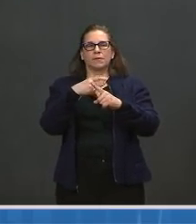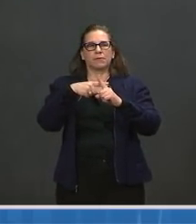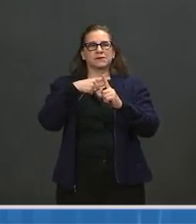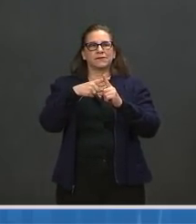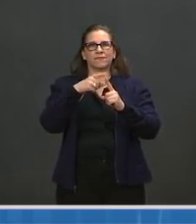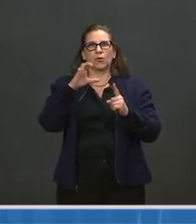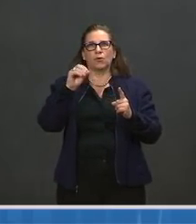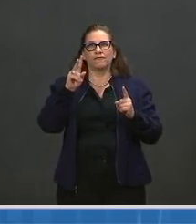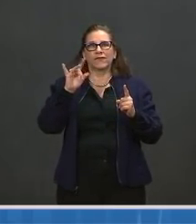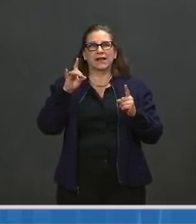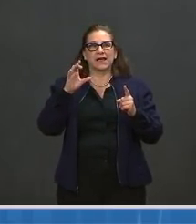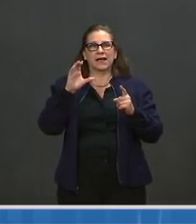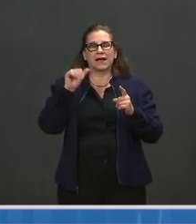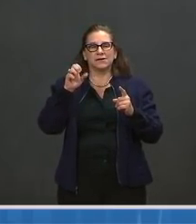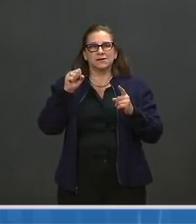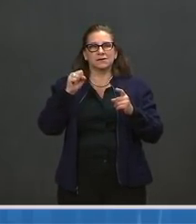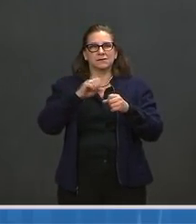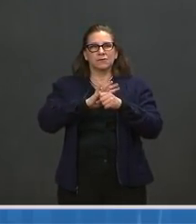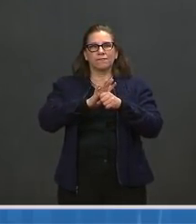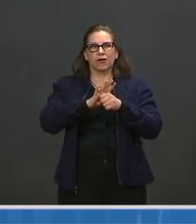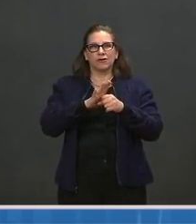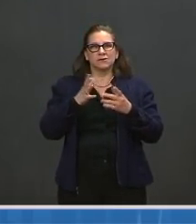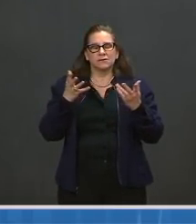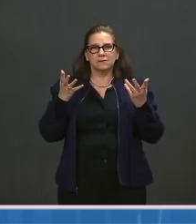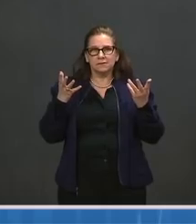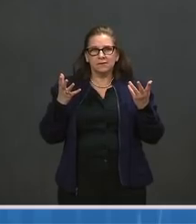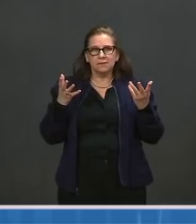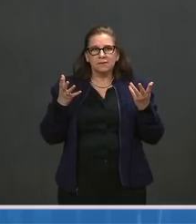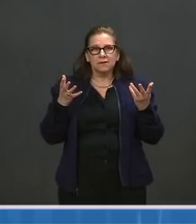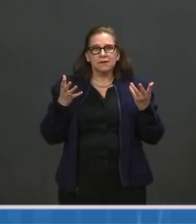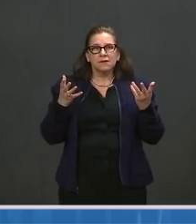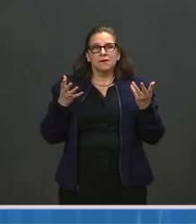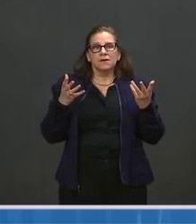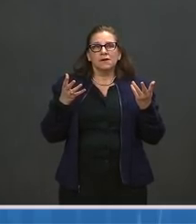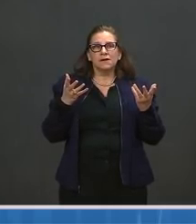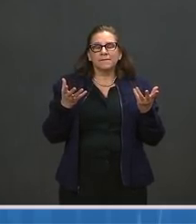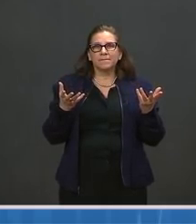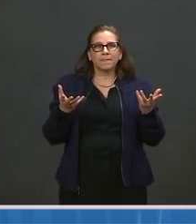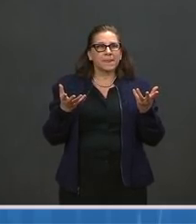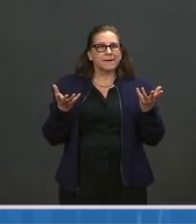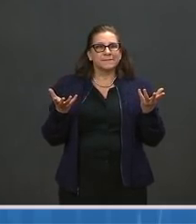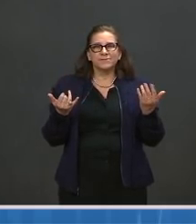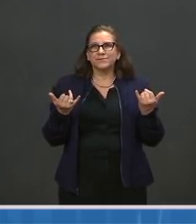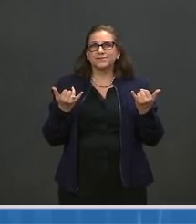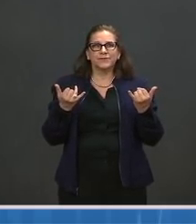What more are you doing to encourage states to maintain or re-impose coronavirus restrictions